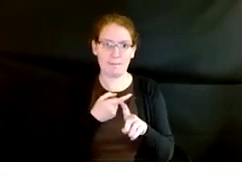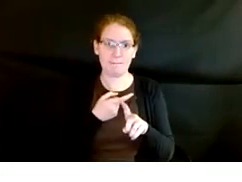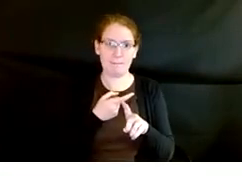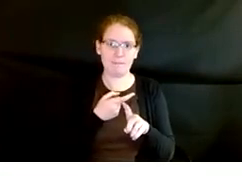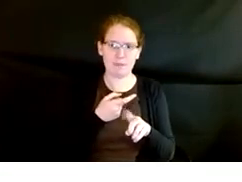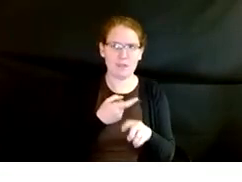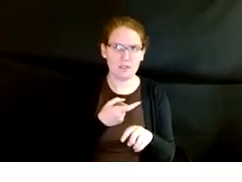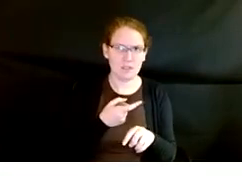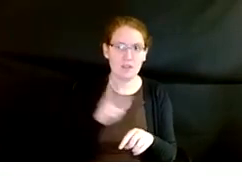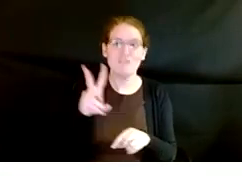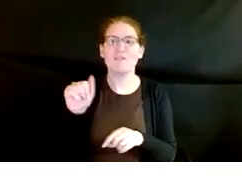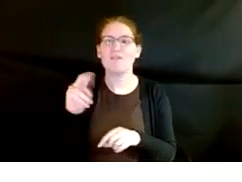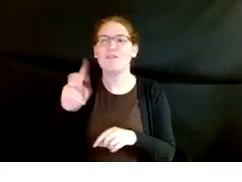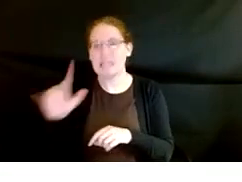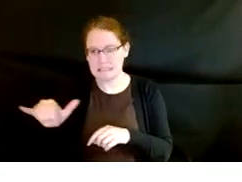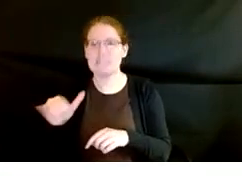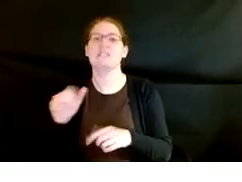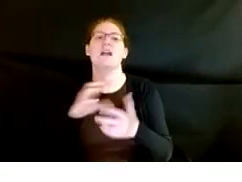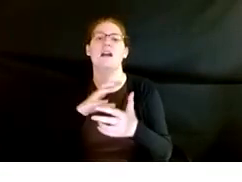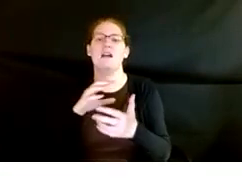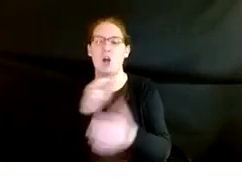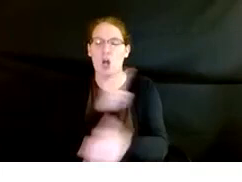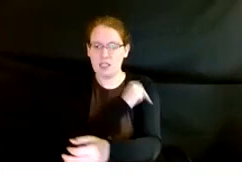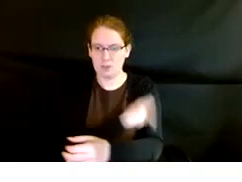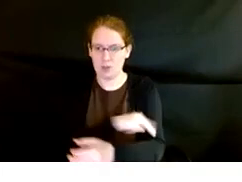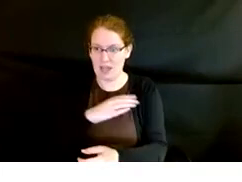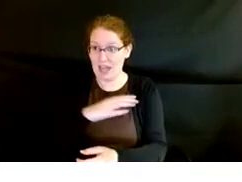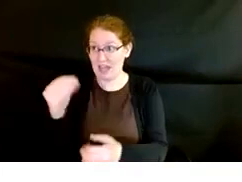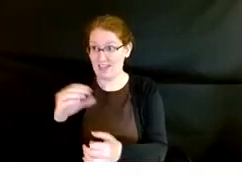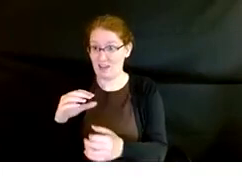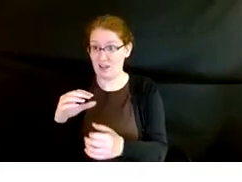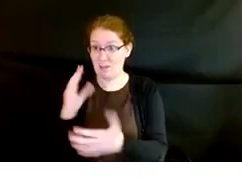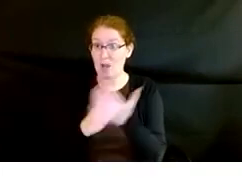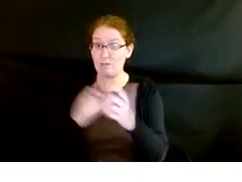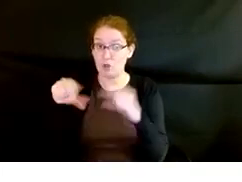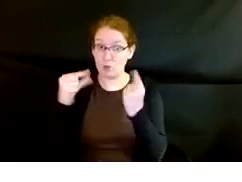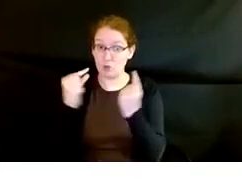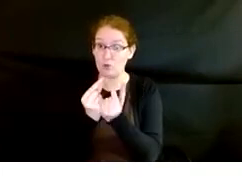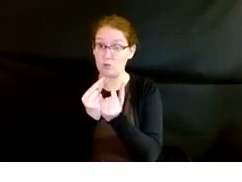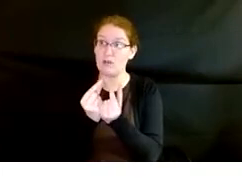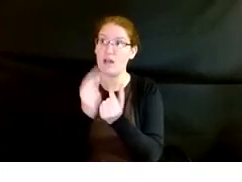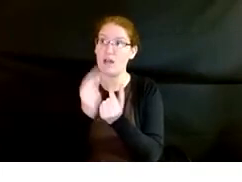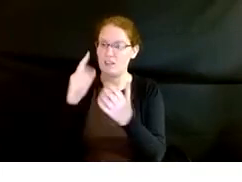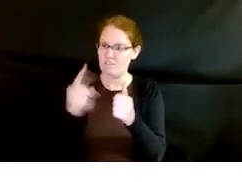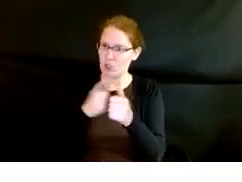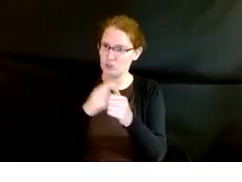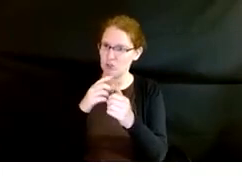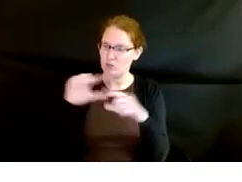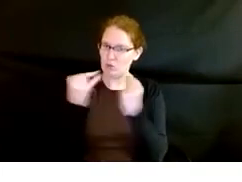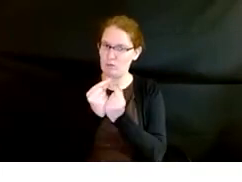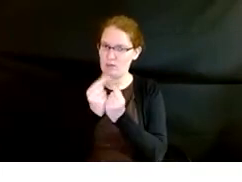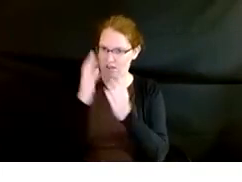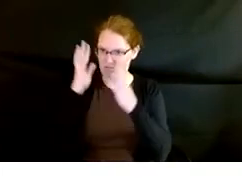who had been part of the original group that designed and implemented this um this guidance